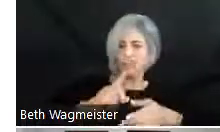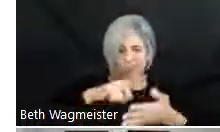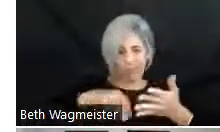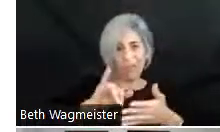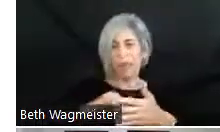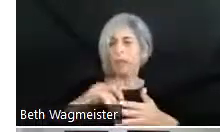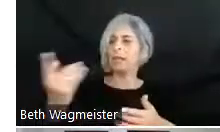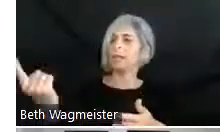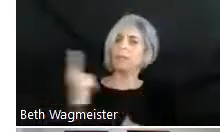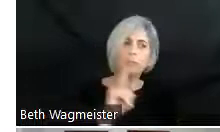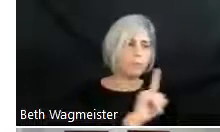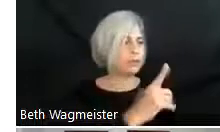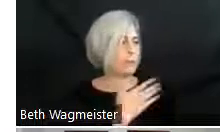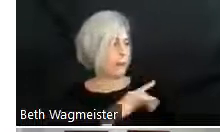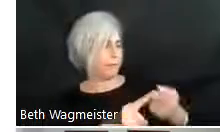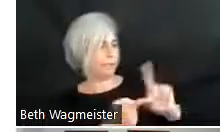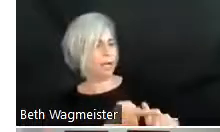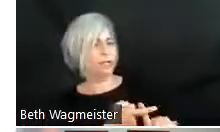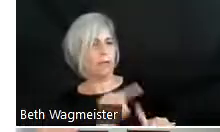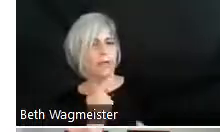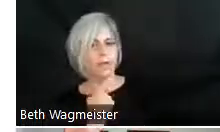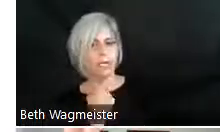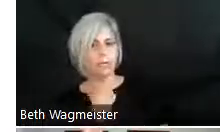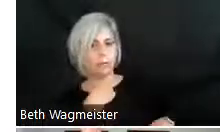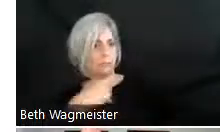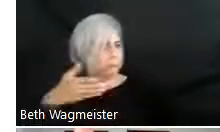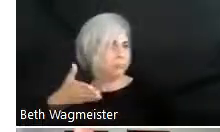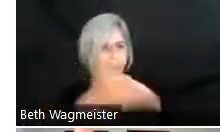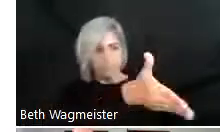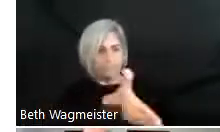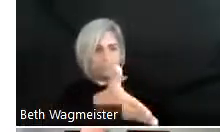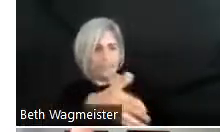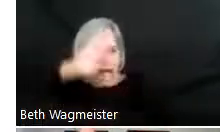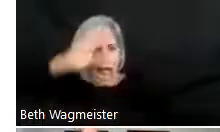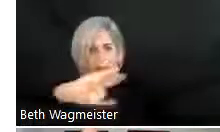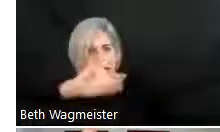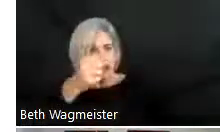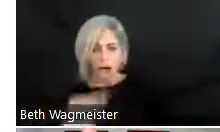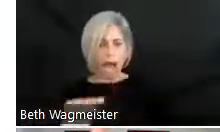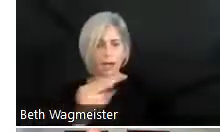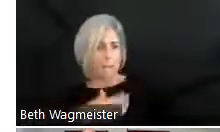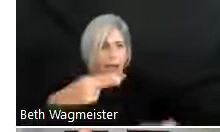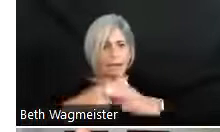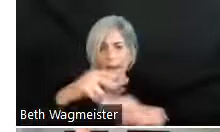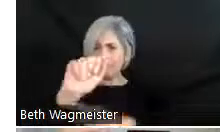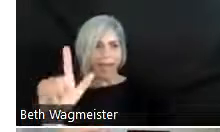up to my friend, and they stuck out their hand and said, hi, John. My name is Al. Right?